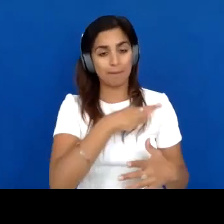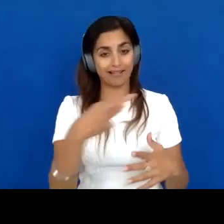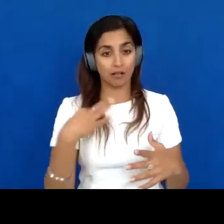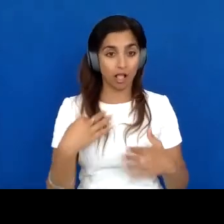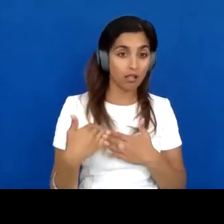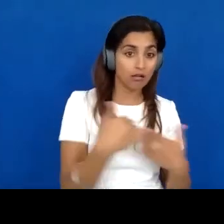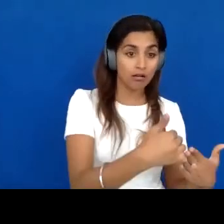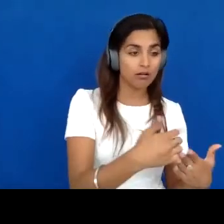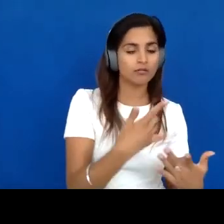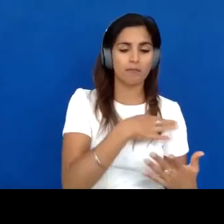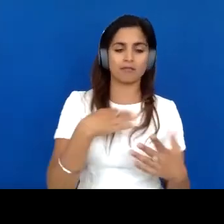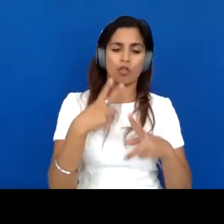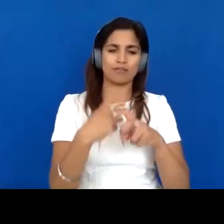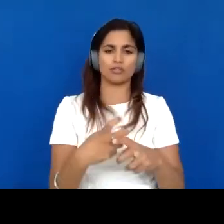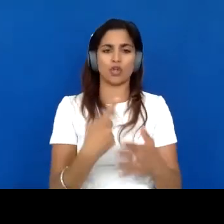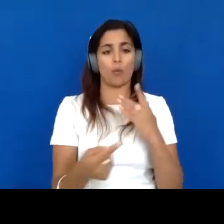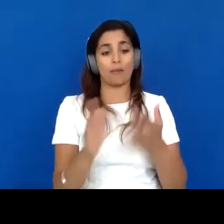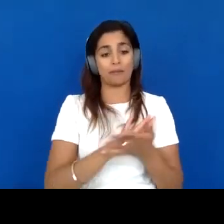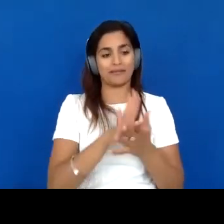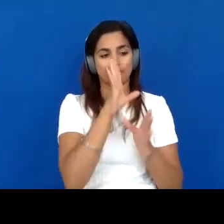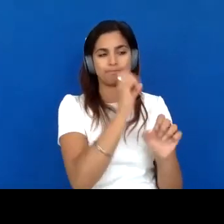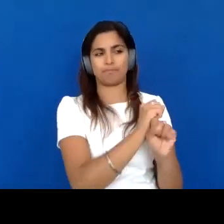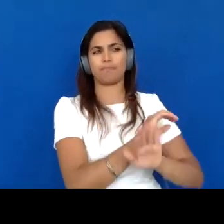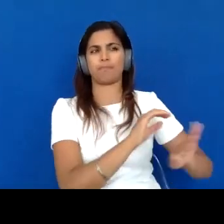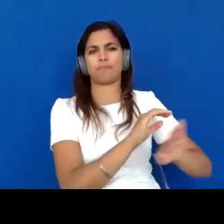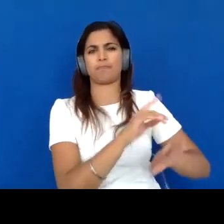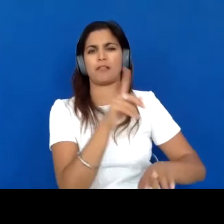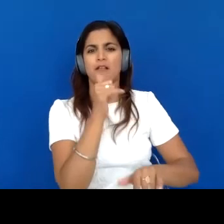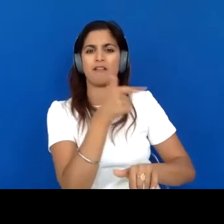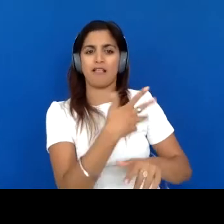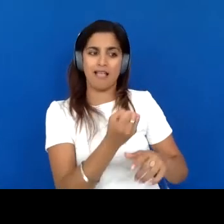broader interconnected demands for survival in the face of violence